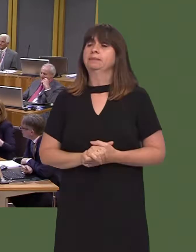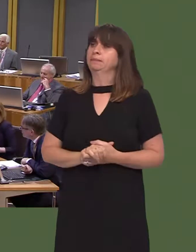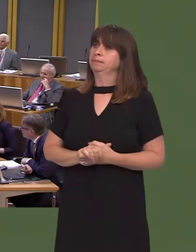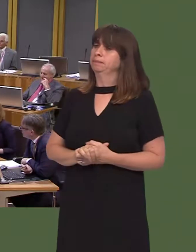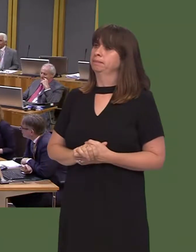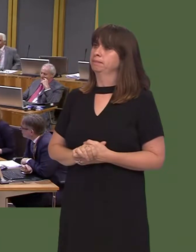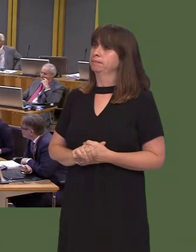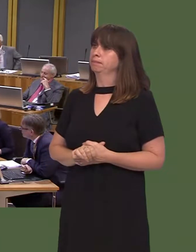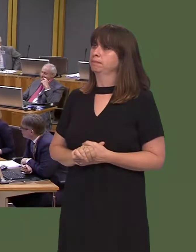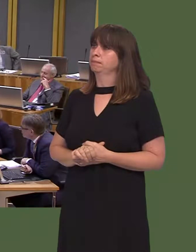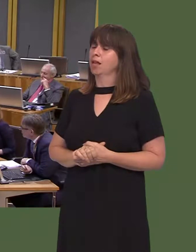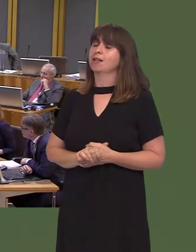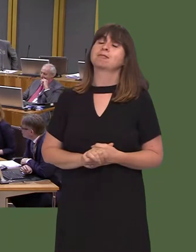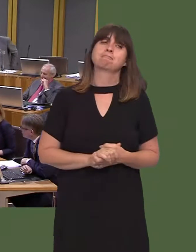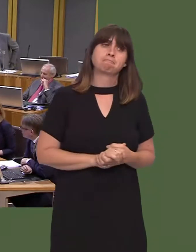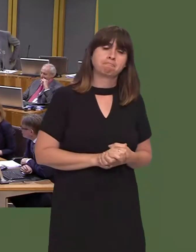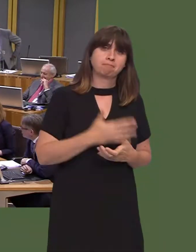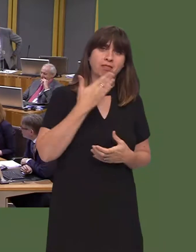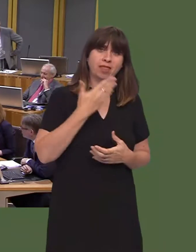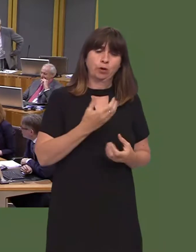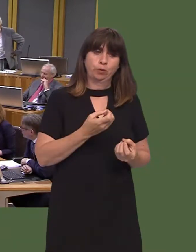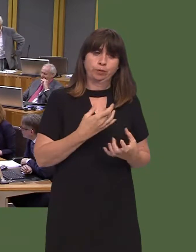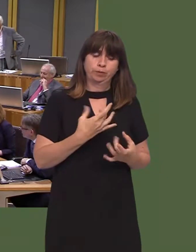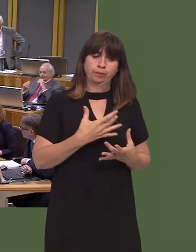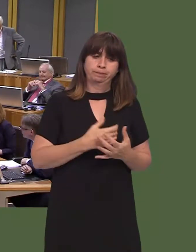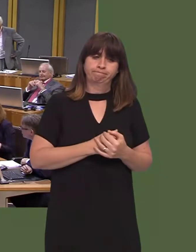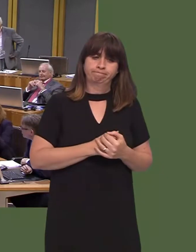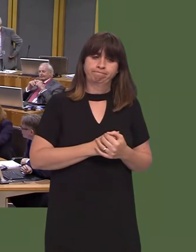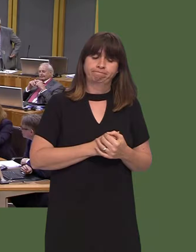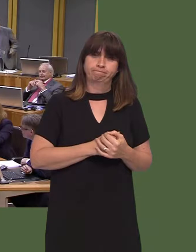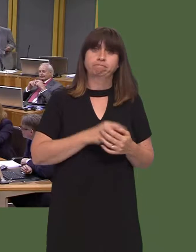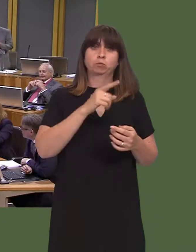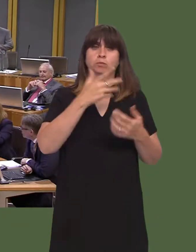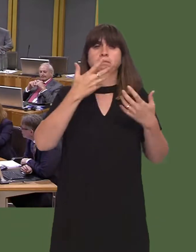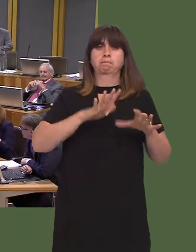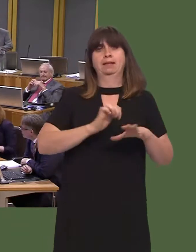David J. Rowlands: I thank you for that reply, First Minister. First Minister, youíve set